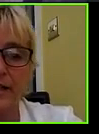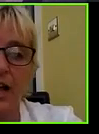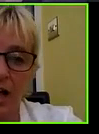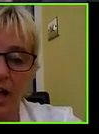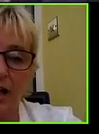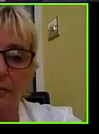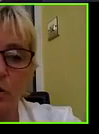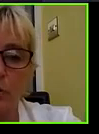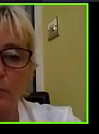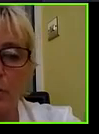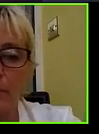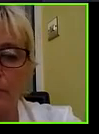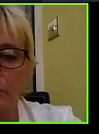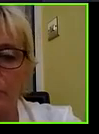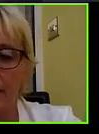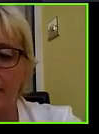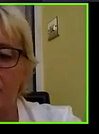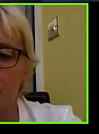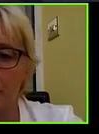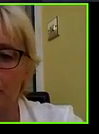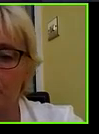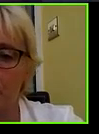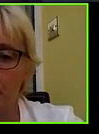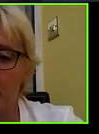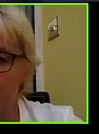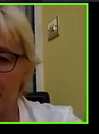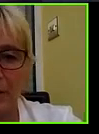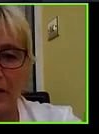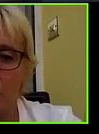more and more members were released to work from home and there have been no